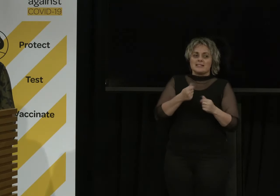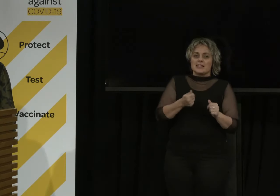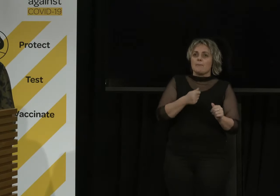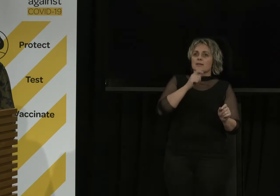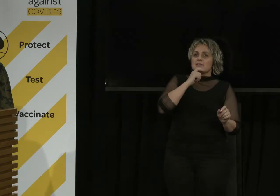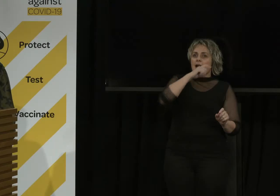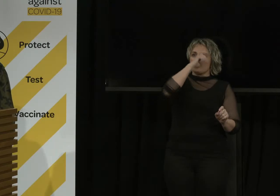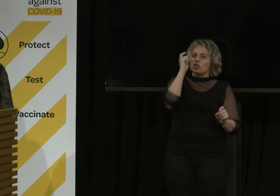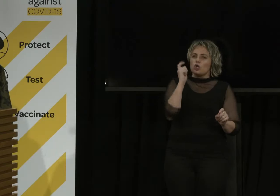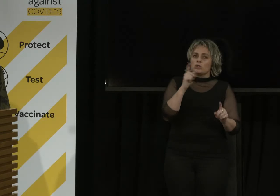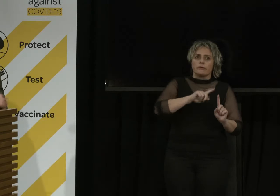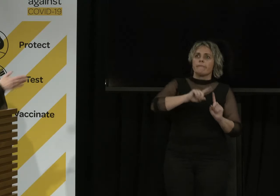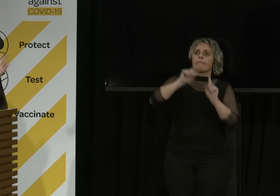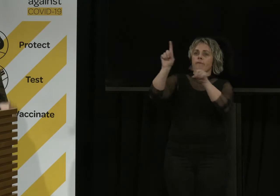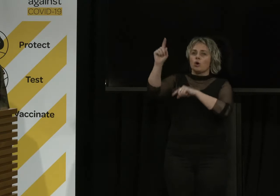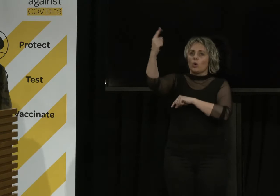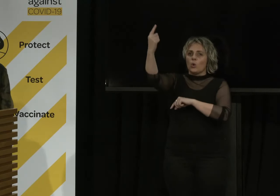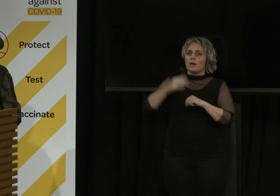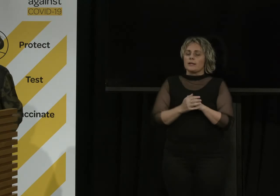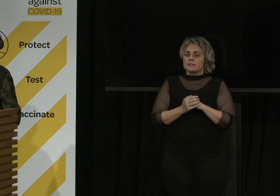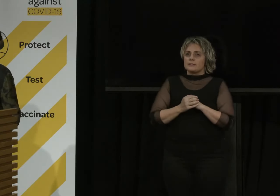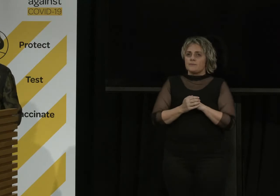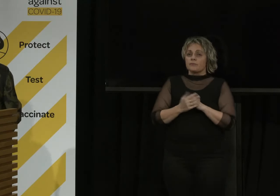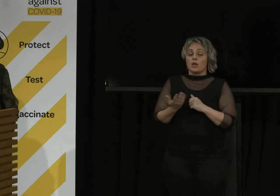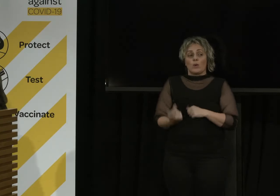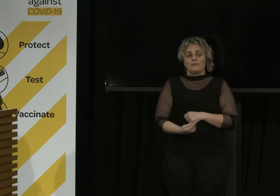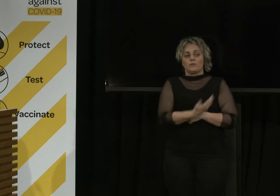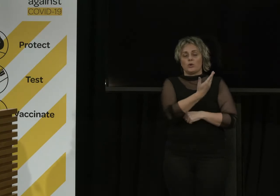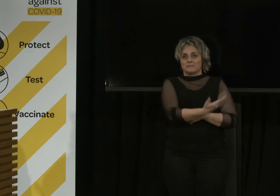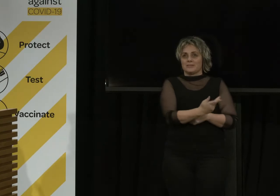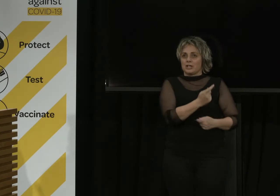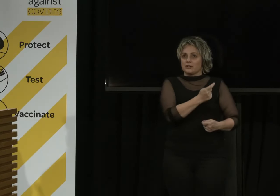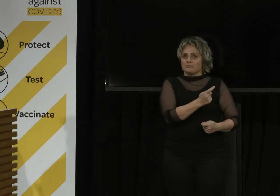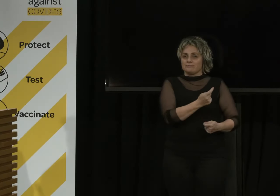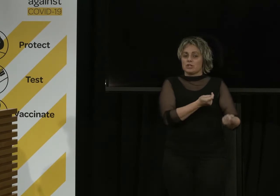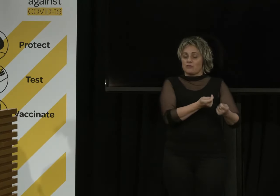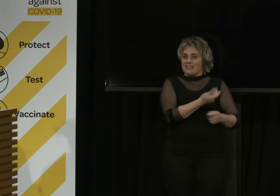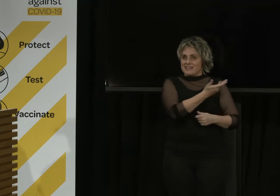, public health units are supporting Auckland